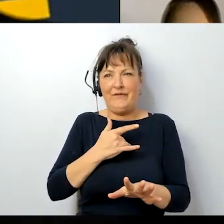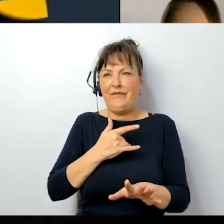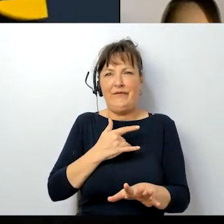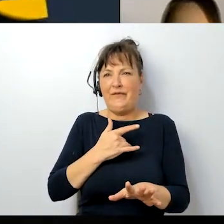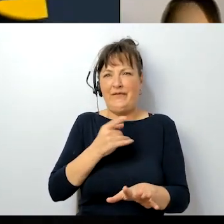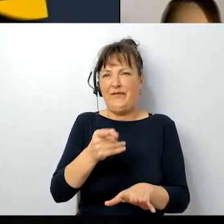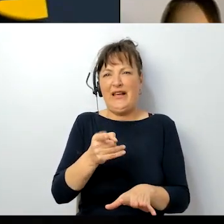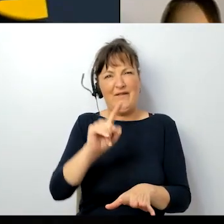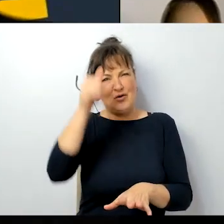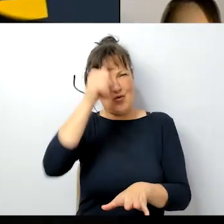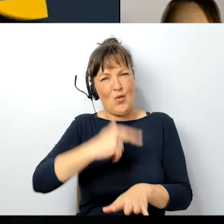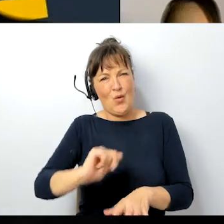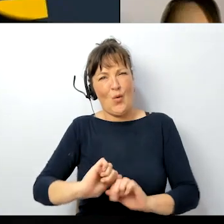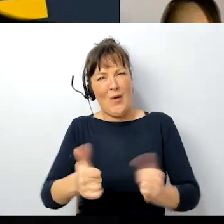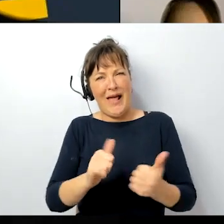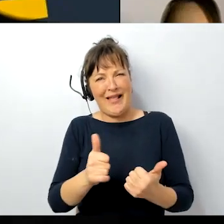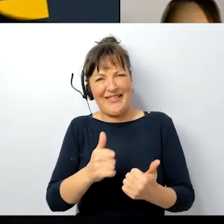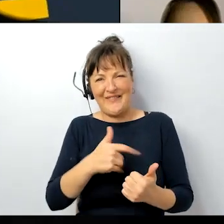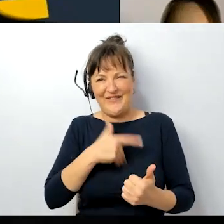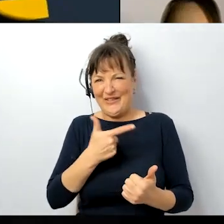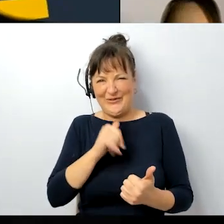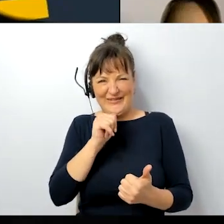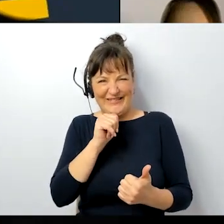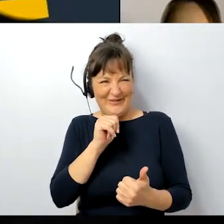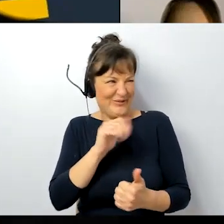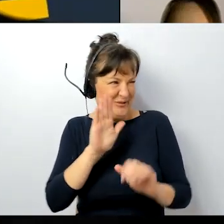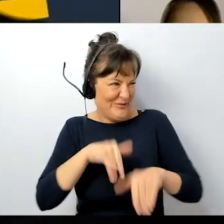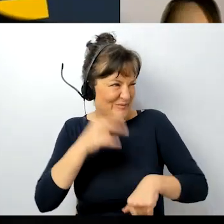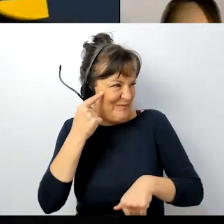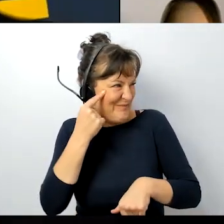that I know quite well because I feel like, it's it's quite hard for them to take it seriously when